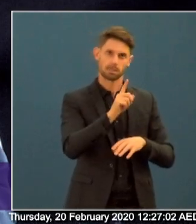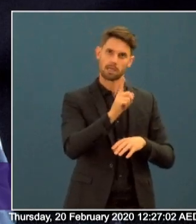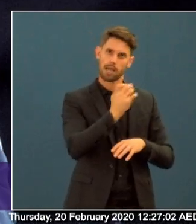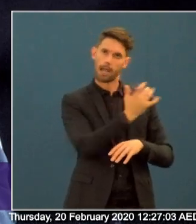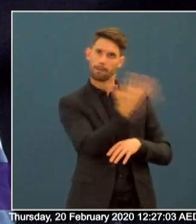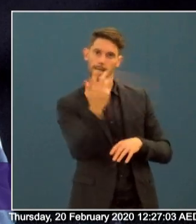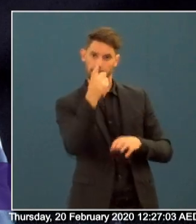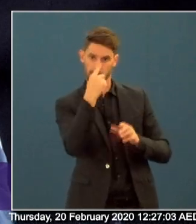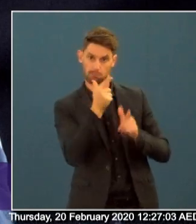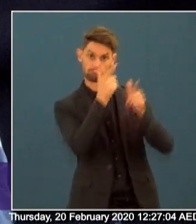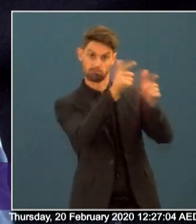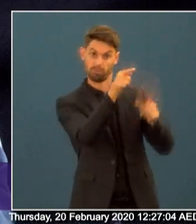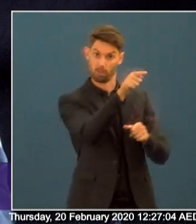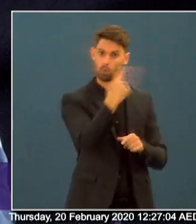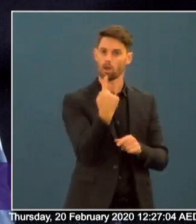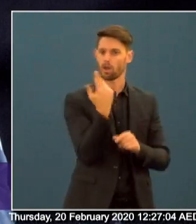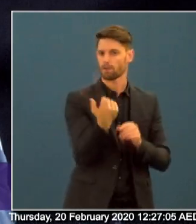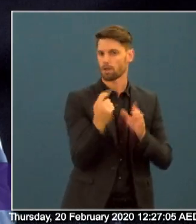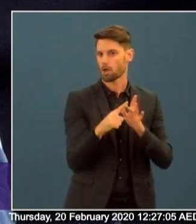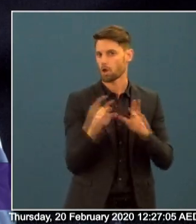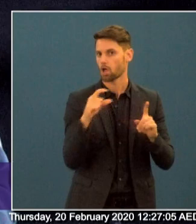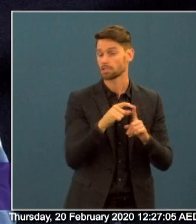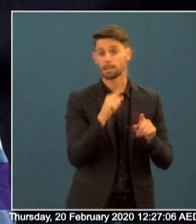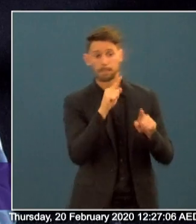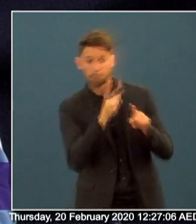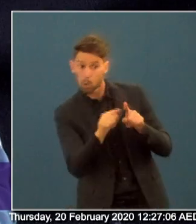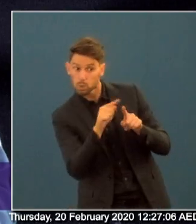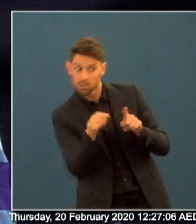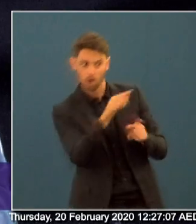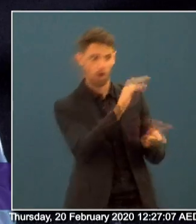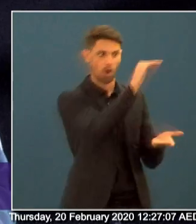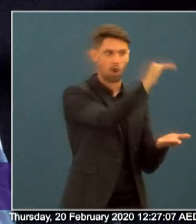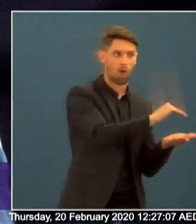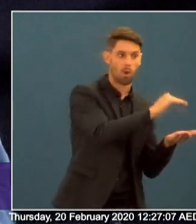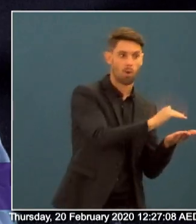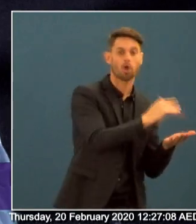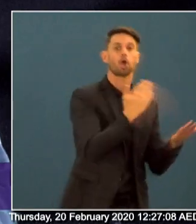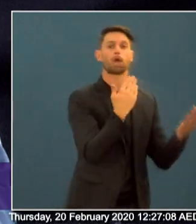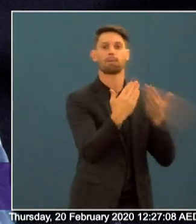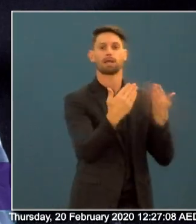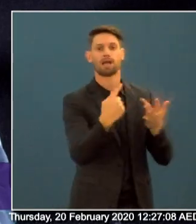for people with intellectual disability are substantially lower than you would expect on a prevalence basis.